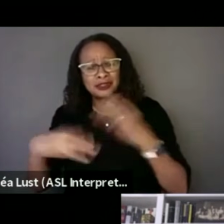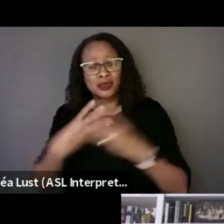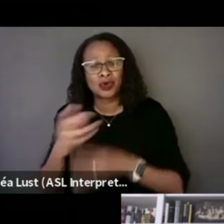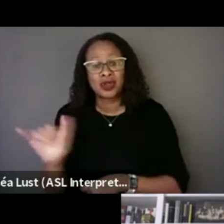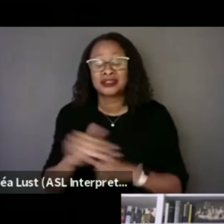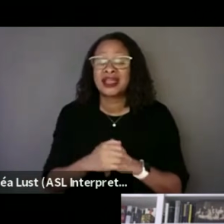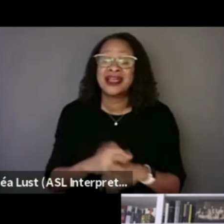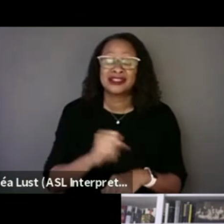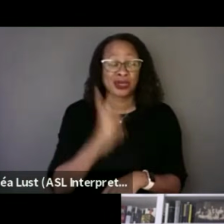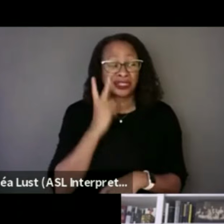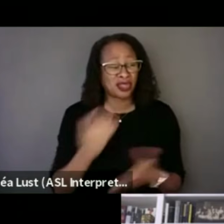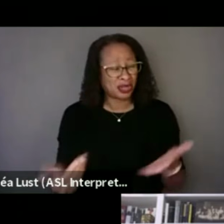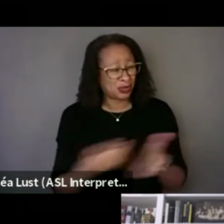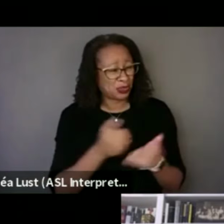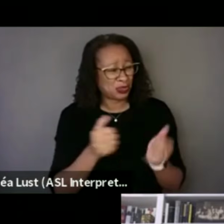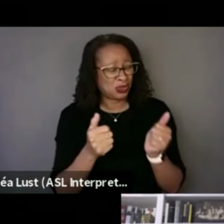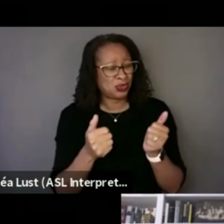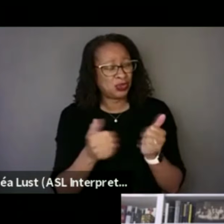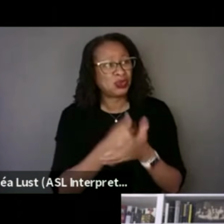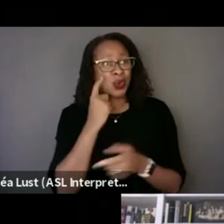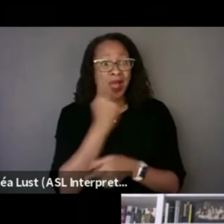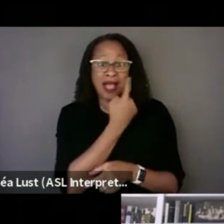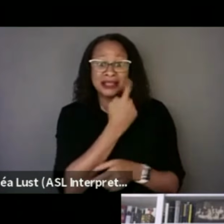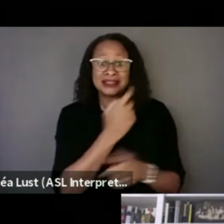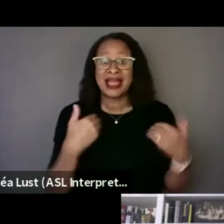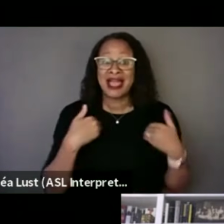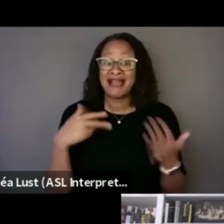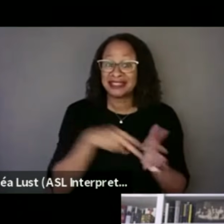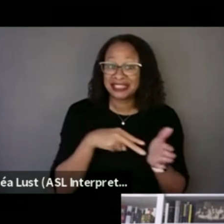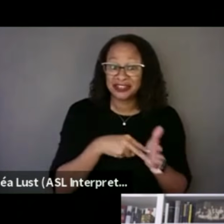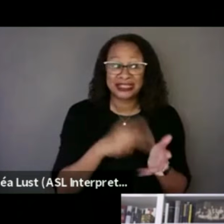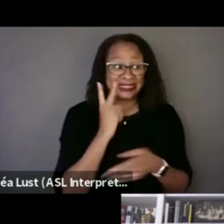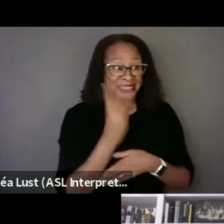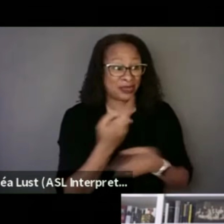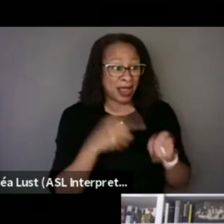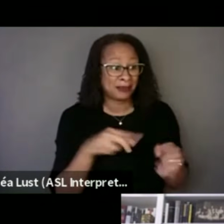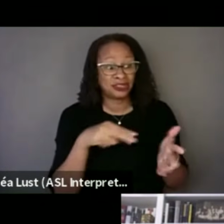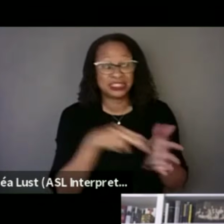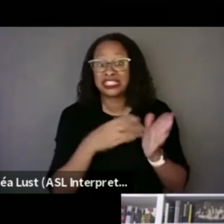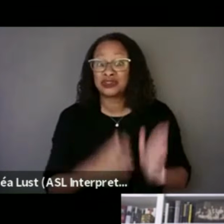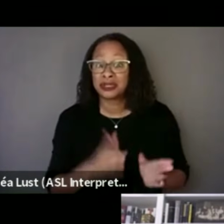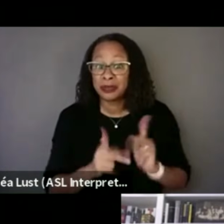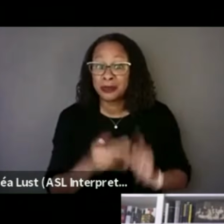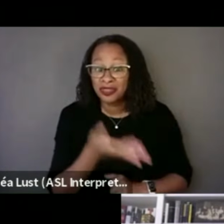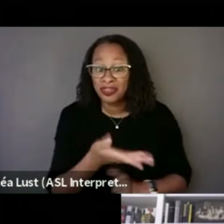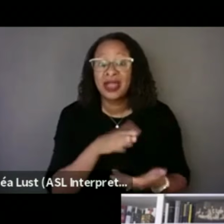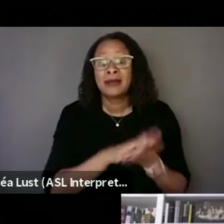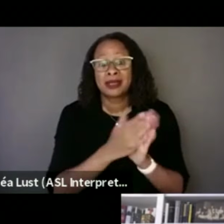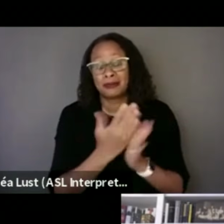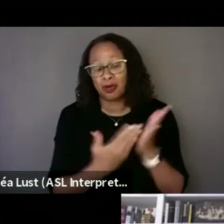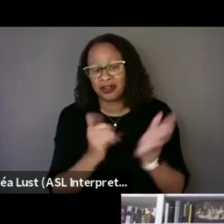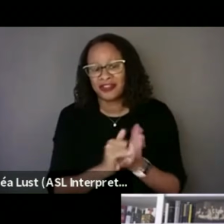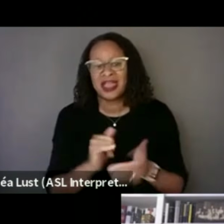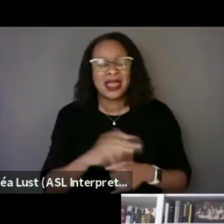And so, having Syria and what was happening to Syrians be part of that, I was drawn to it and sort of starting each morning